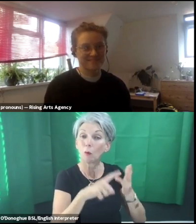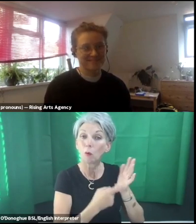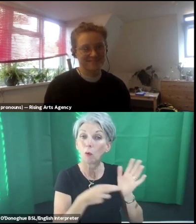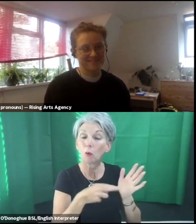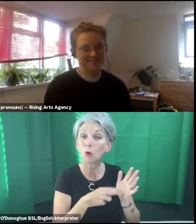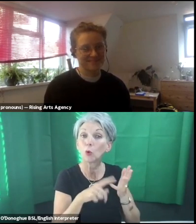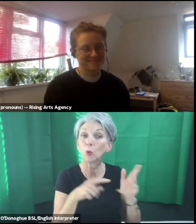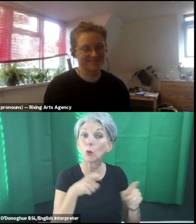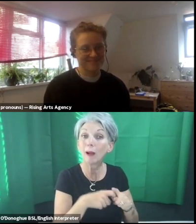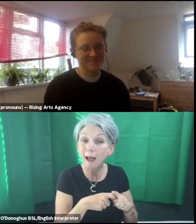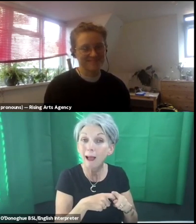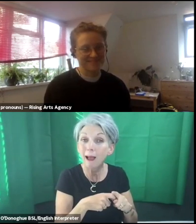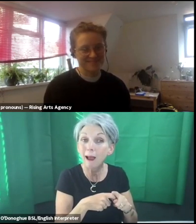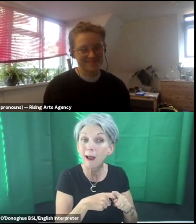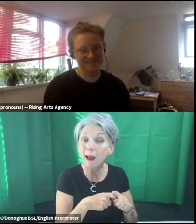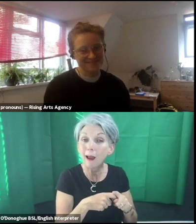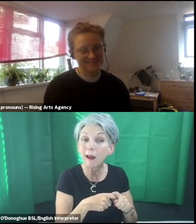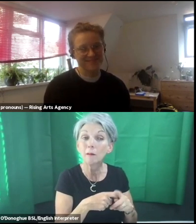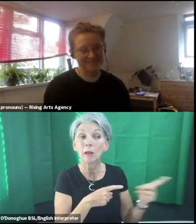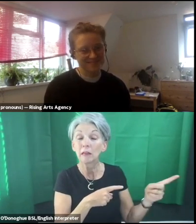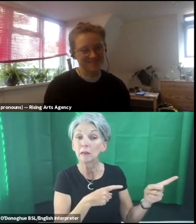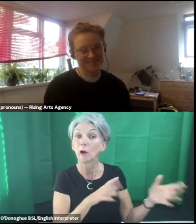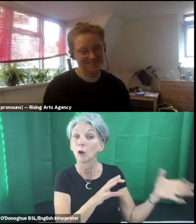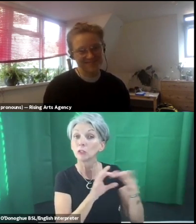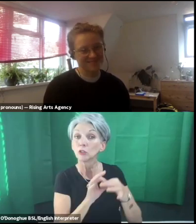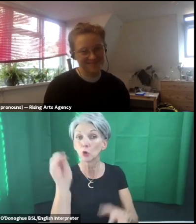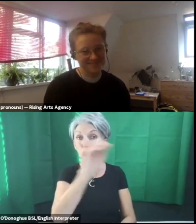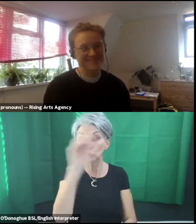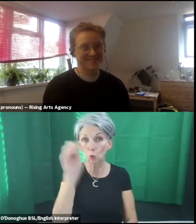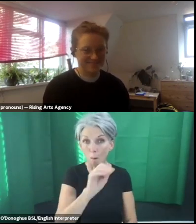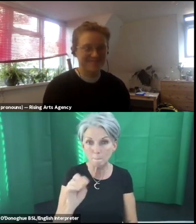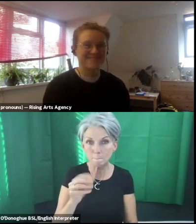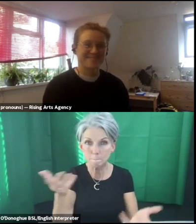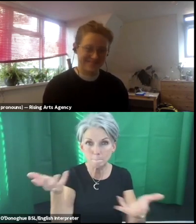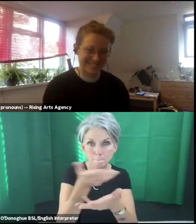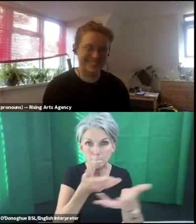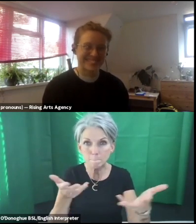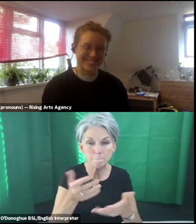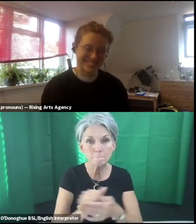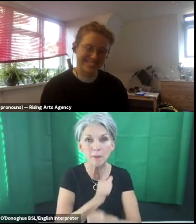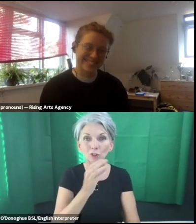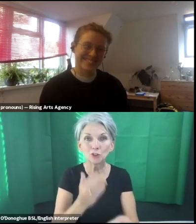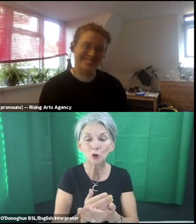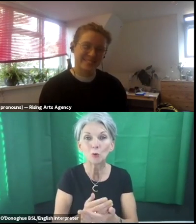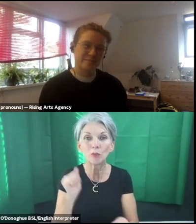He Zoom-called with us to check, I suppose, that we were the right type of mad, cause it's definitely an insane thing to do.